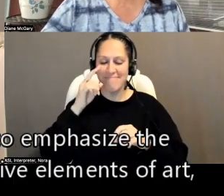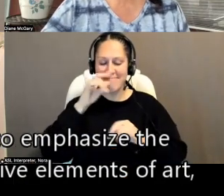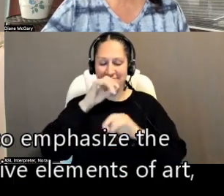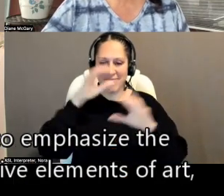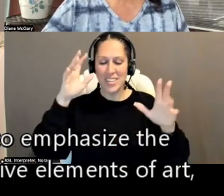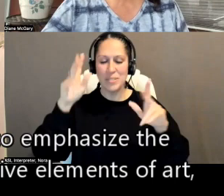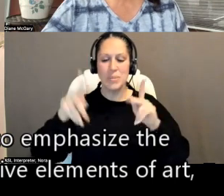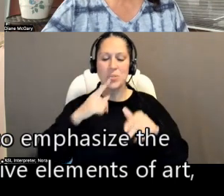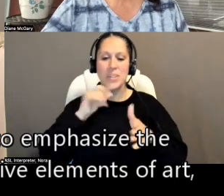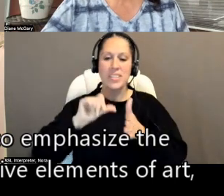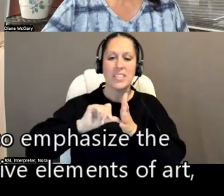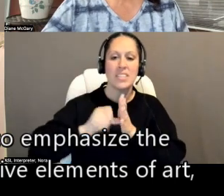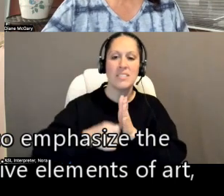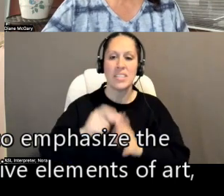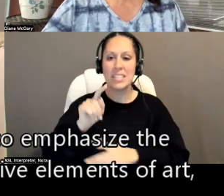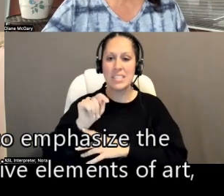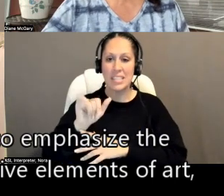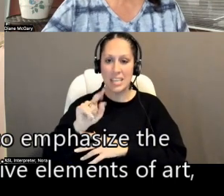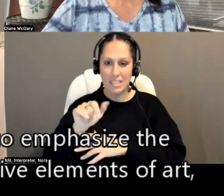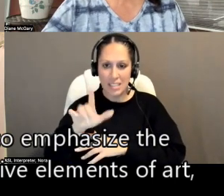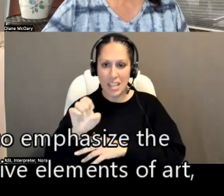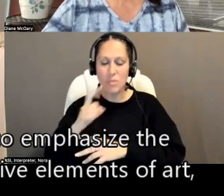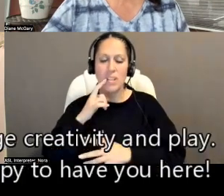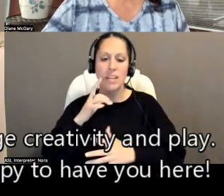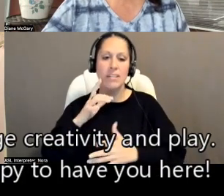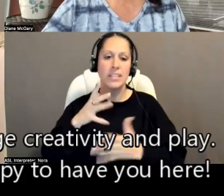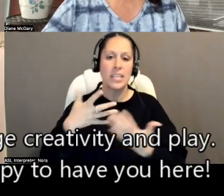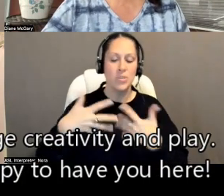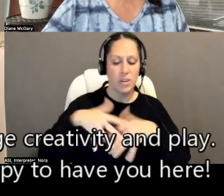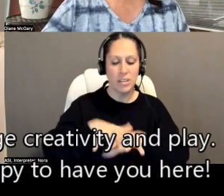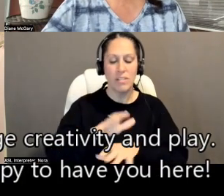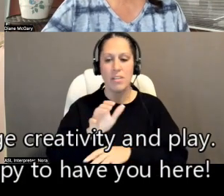emphasize the tactile and interactive elements of art, in order to encourage